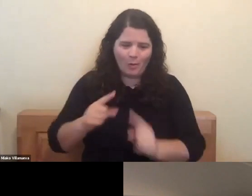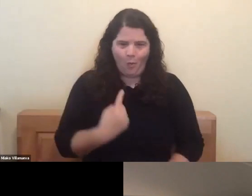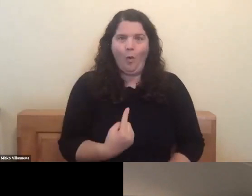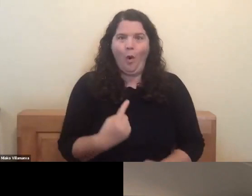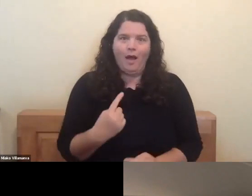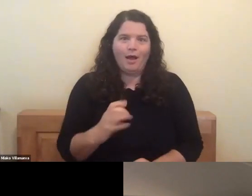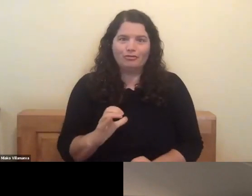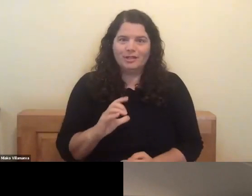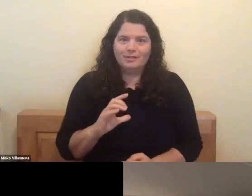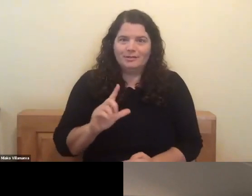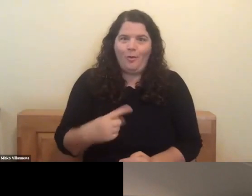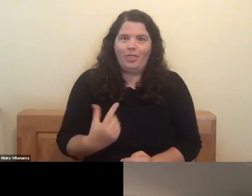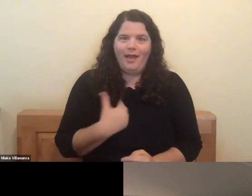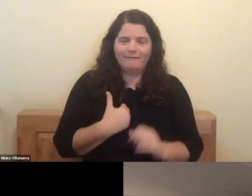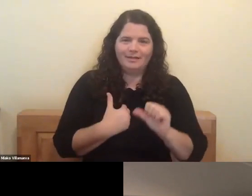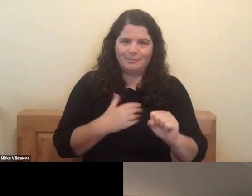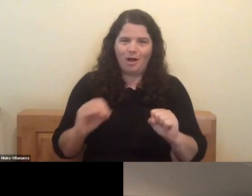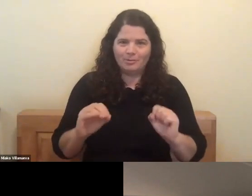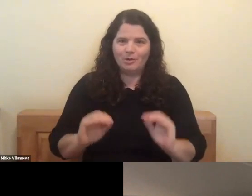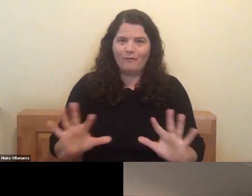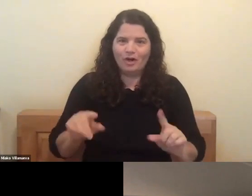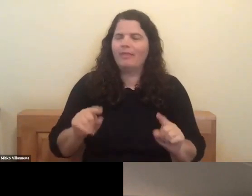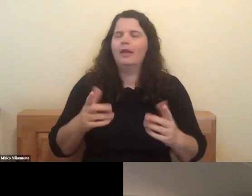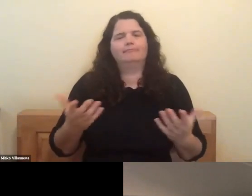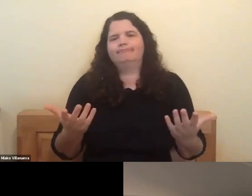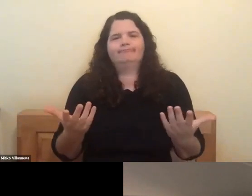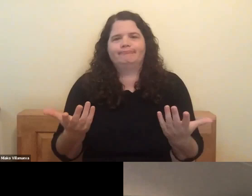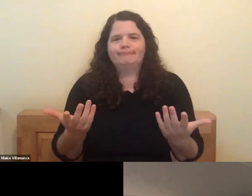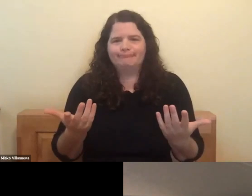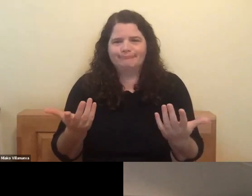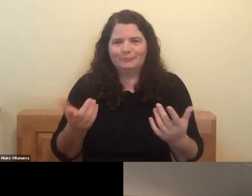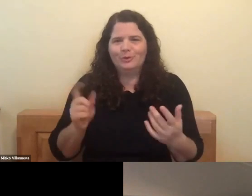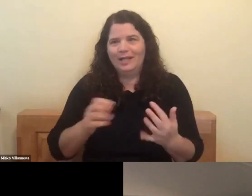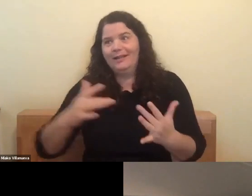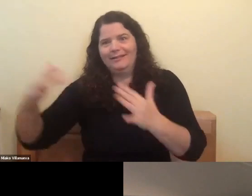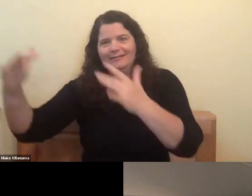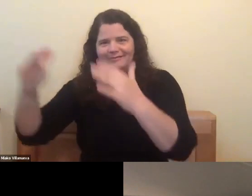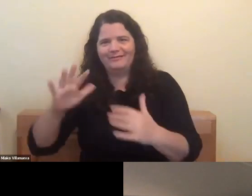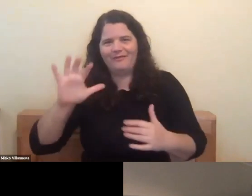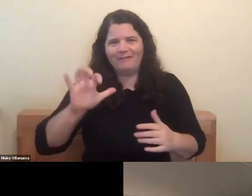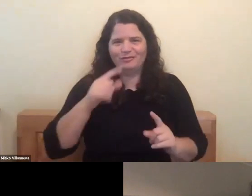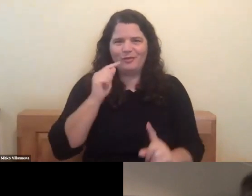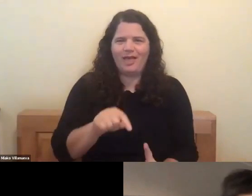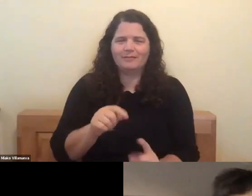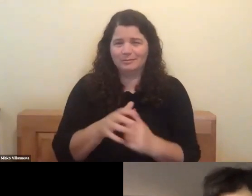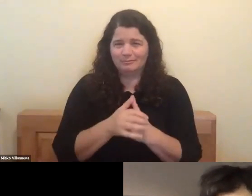if you take 3000 more then it's not going to improve anything